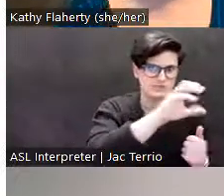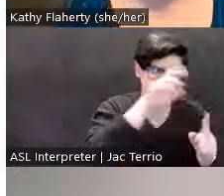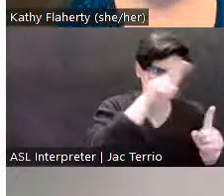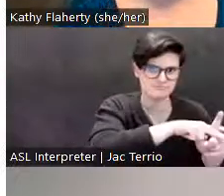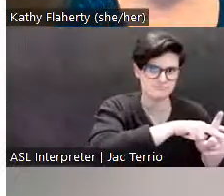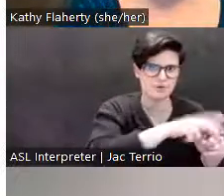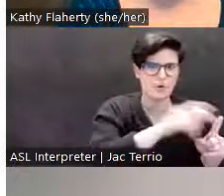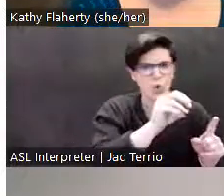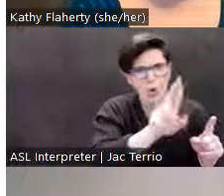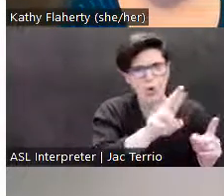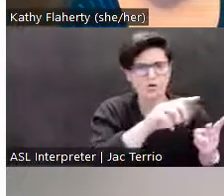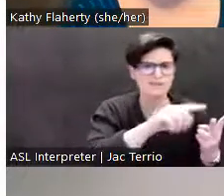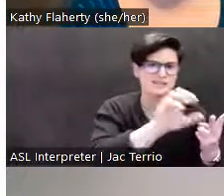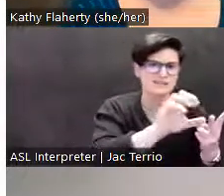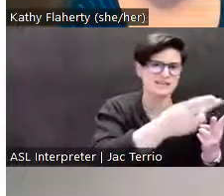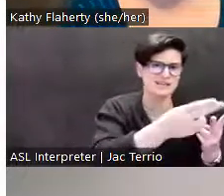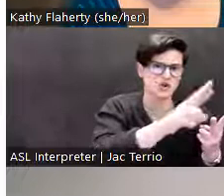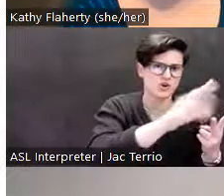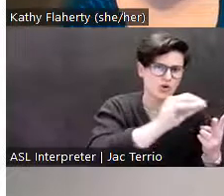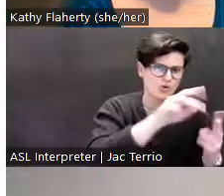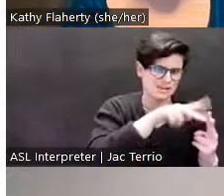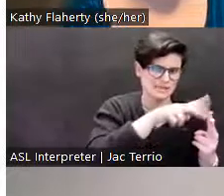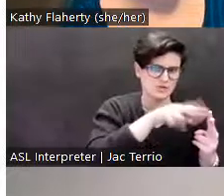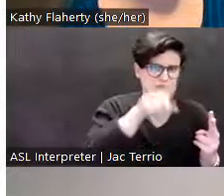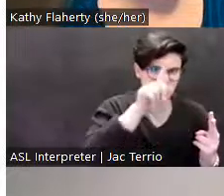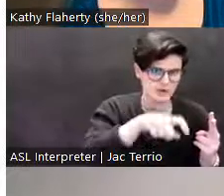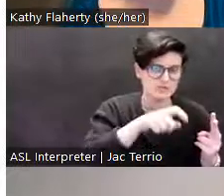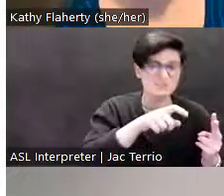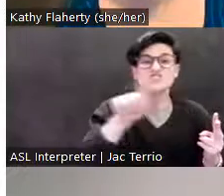ro so you know just filing with 15:33:37 the Department of Justice is not